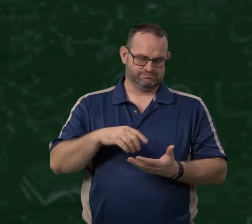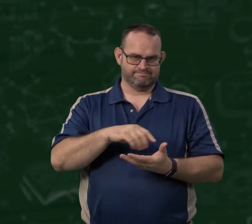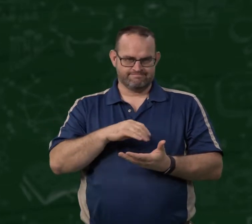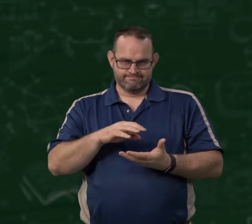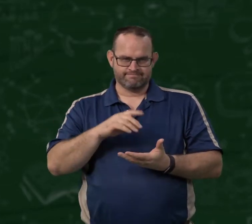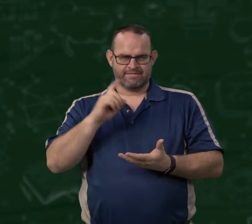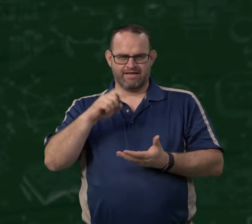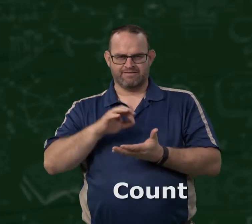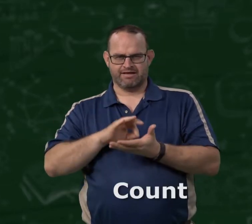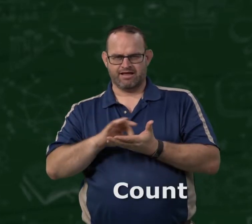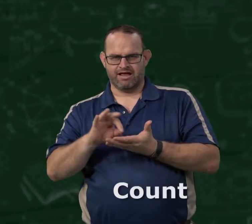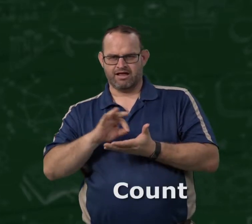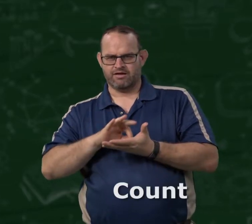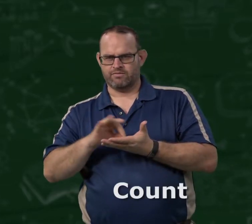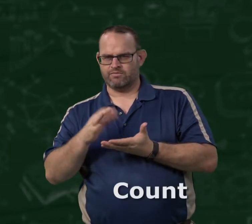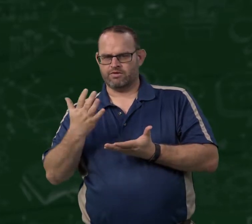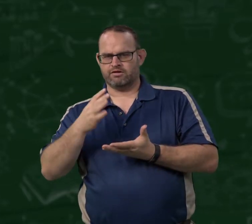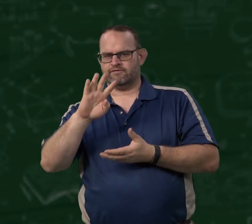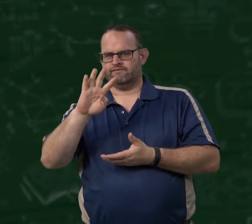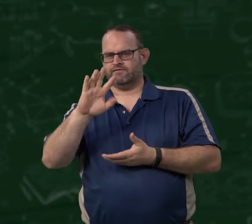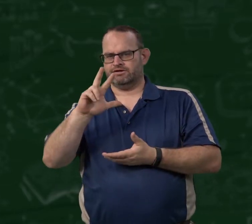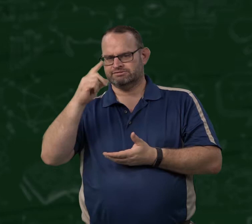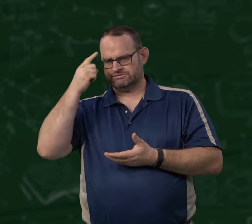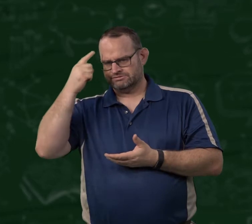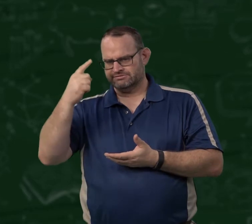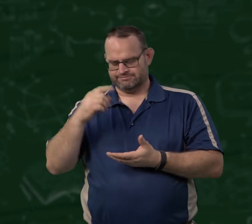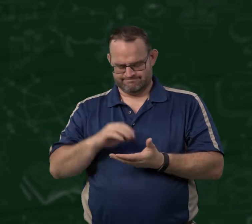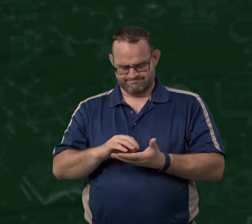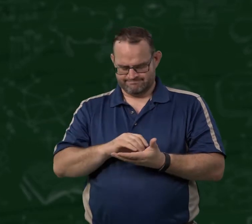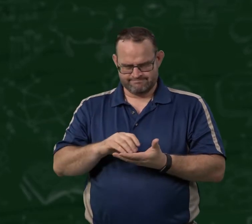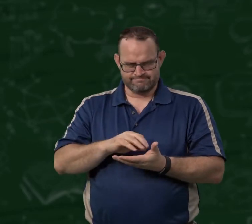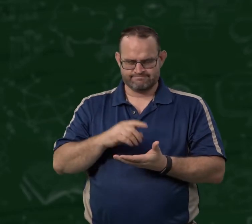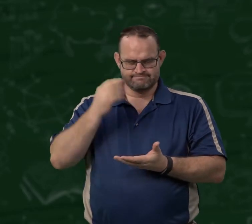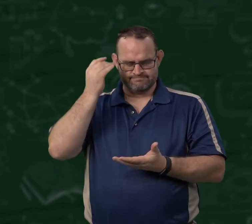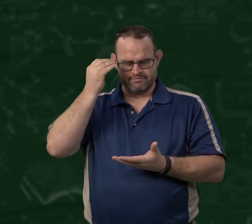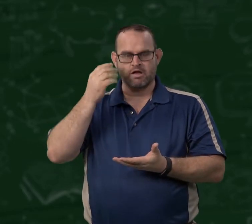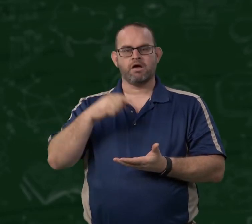You look at your change and you need to count out forty-three cents ($0.43).